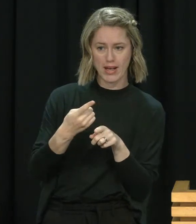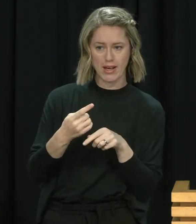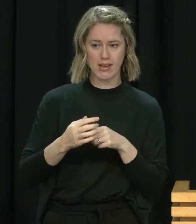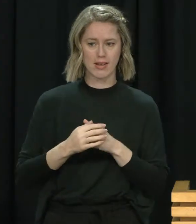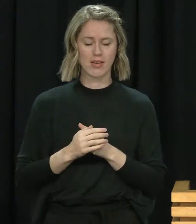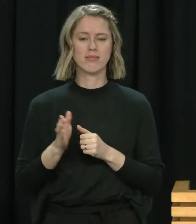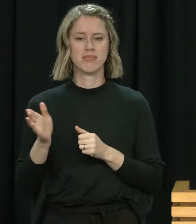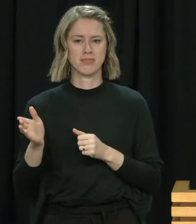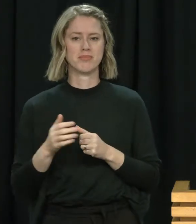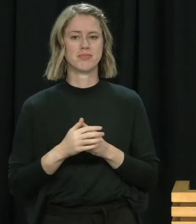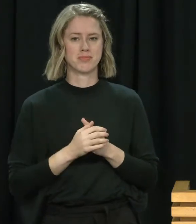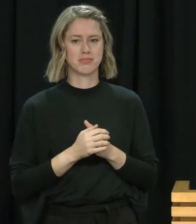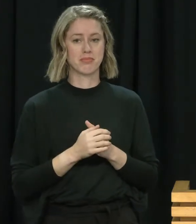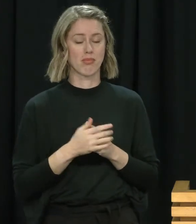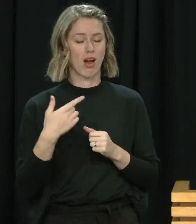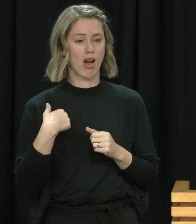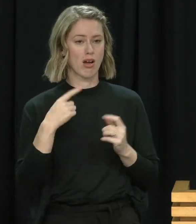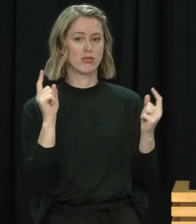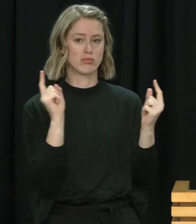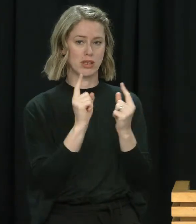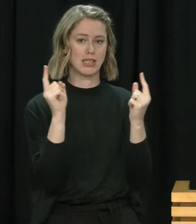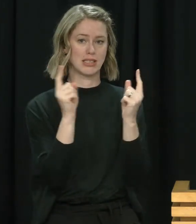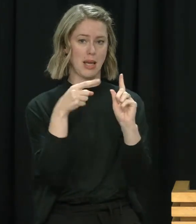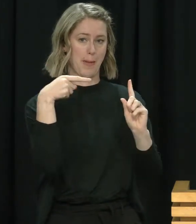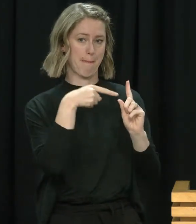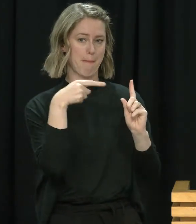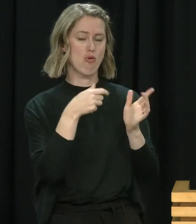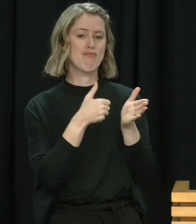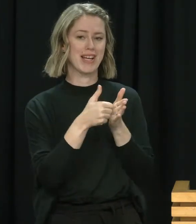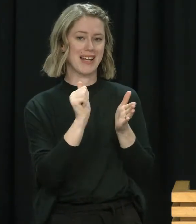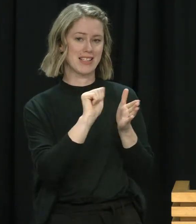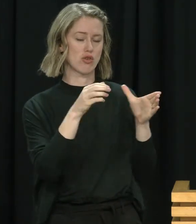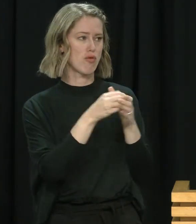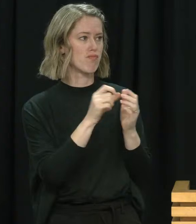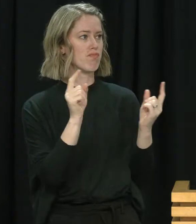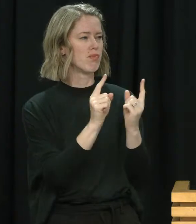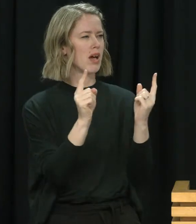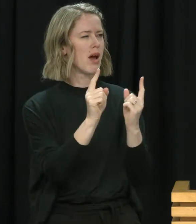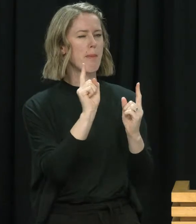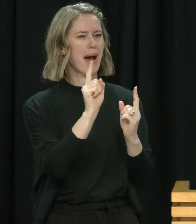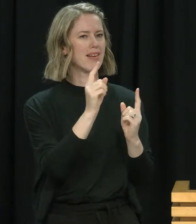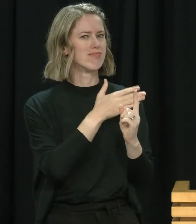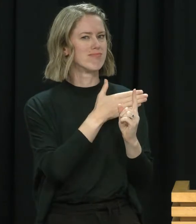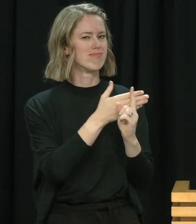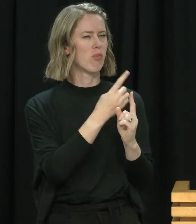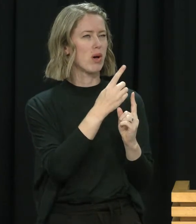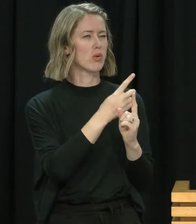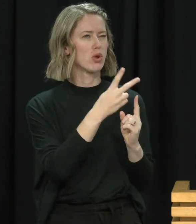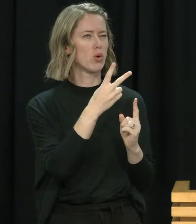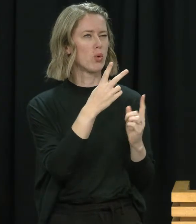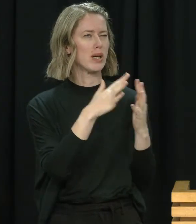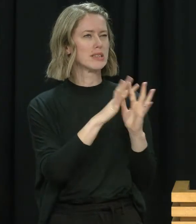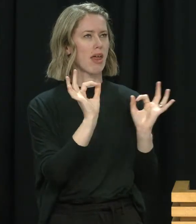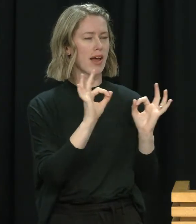had any advice back from advisory groups of the border? I have a